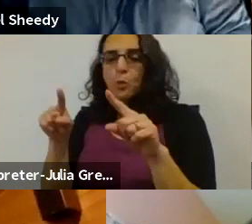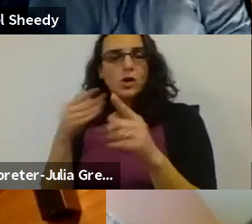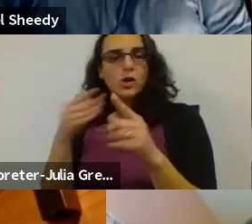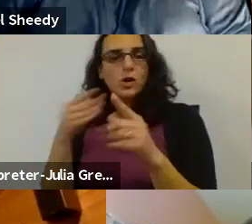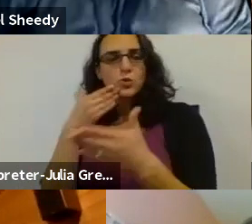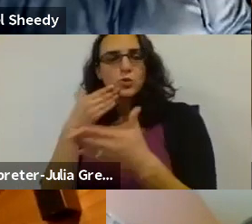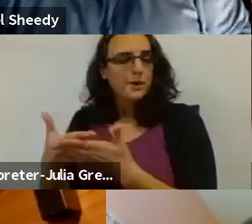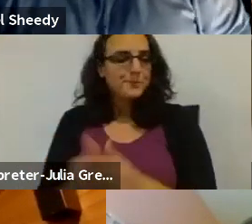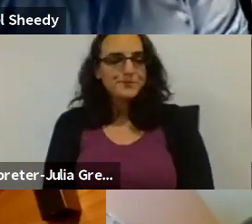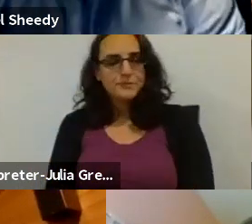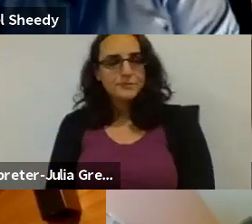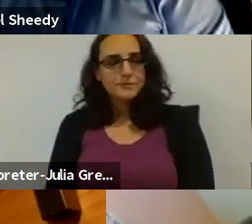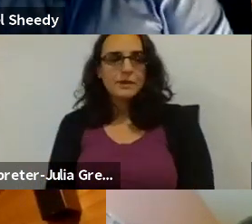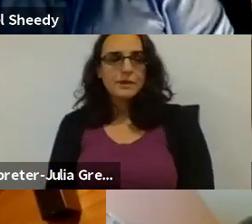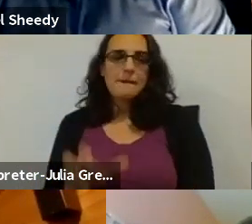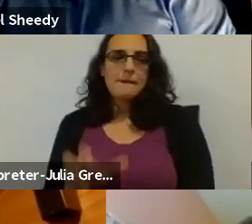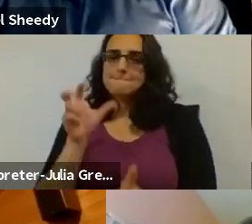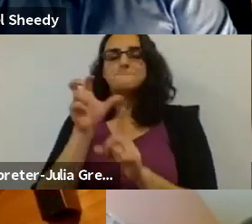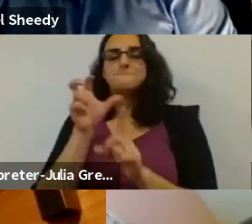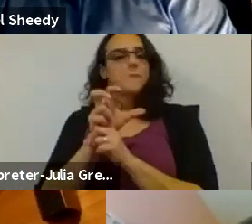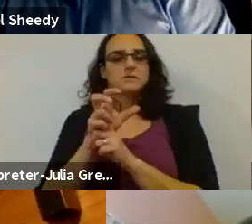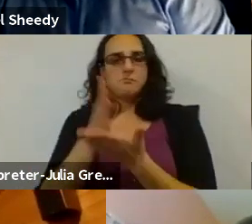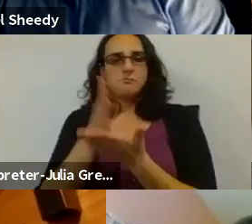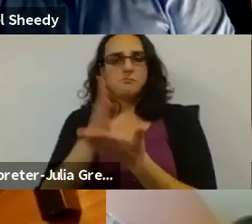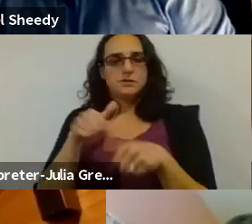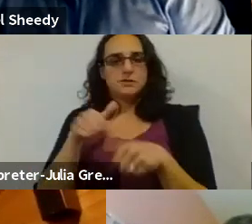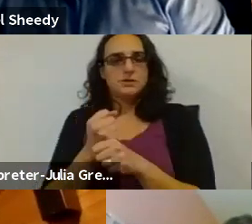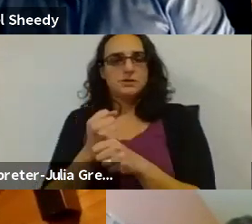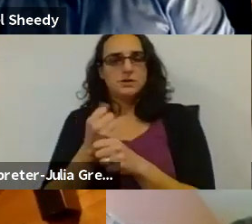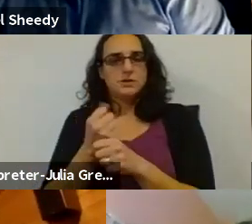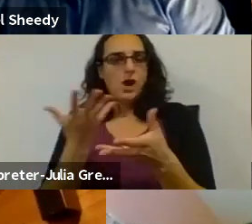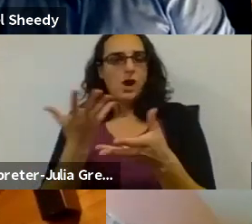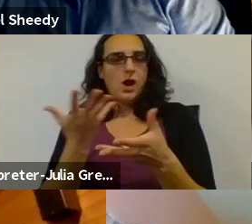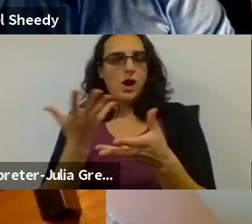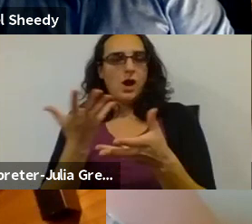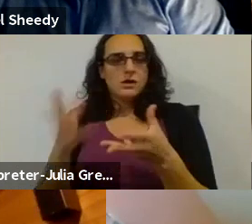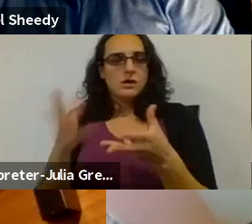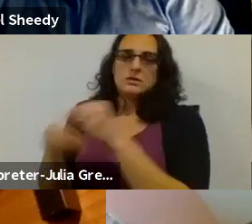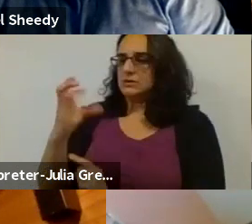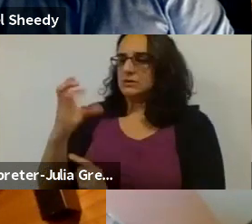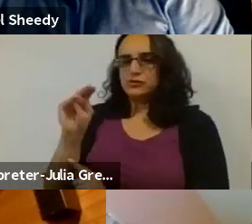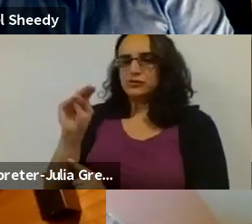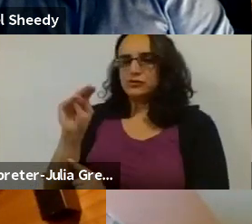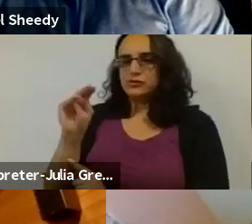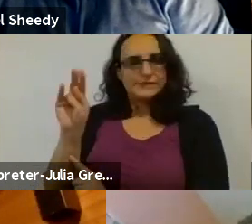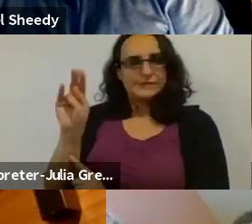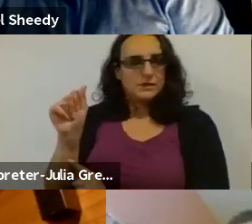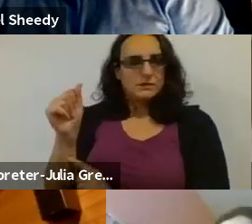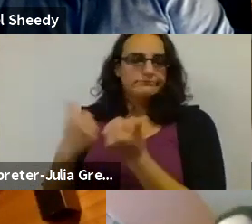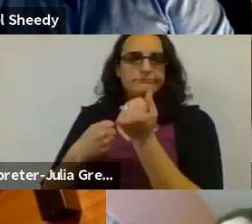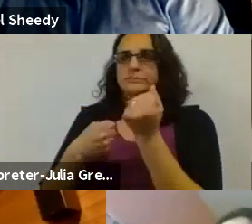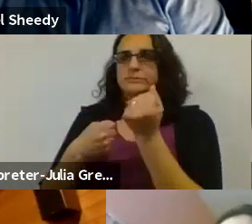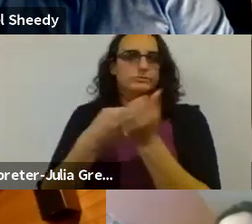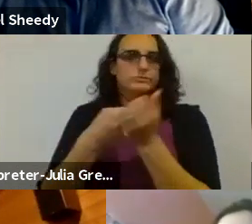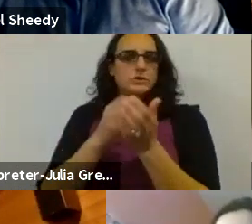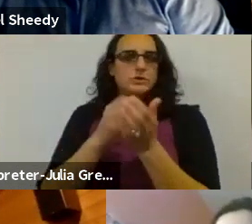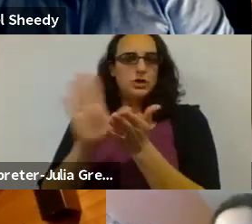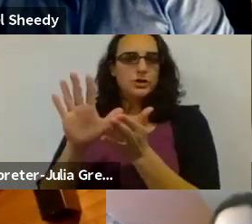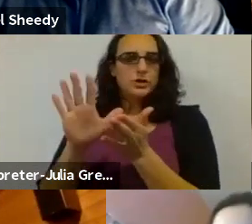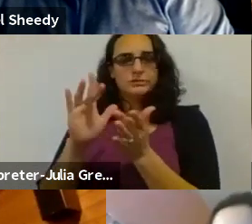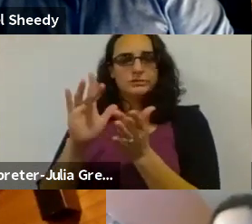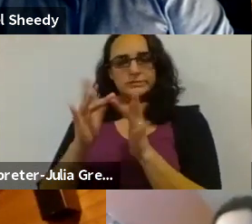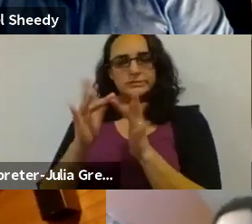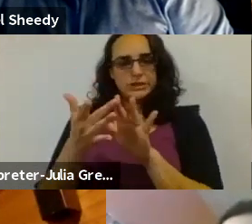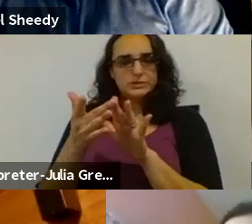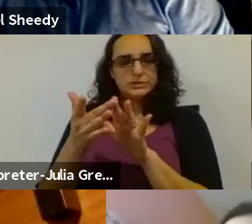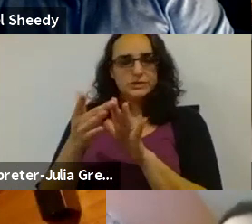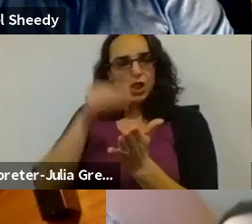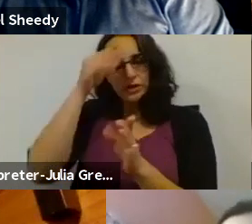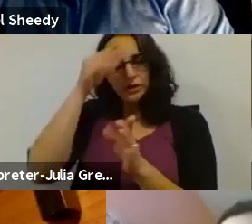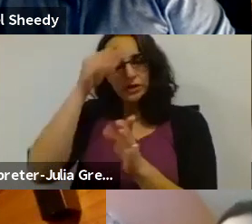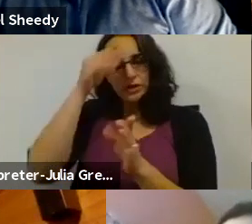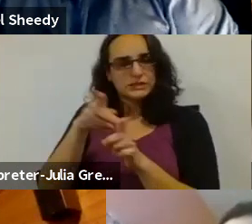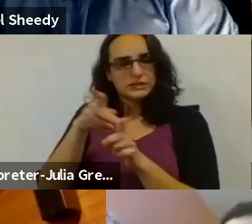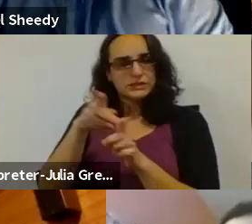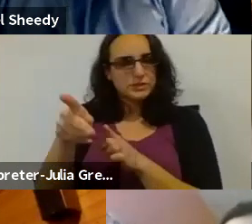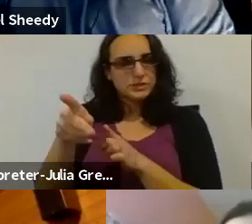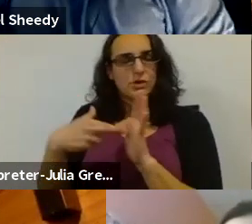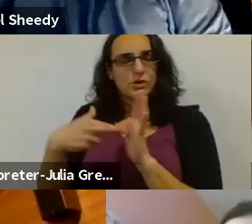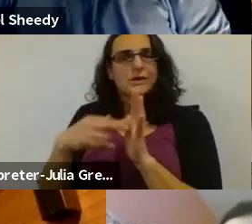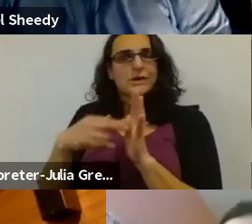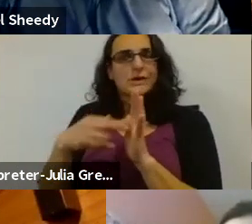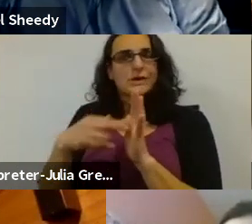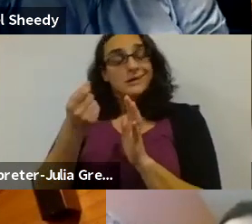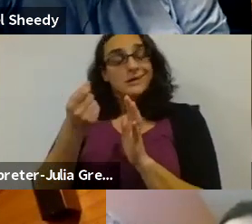Karen Winsper: The best part of this year has been the addition of Christina and in our digital learning specialist role, I will say it. It's been a position that I had been advocating for some time and through the support of